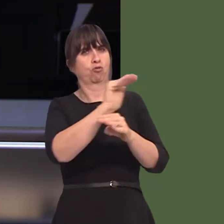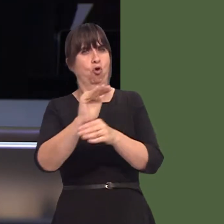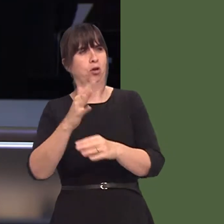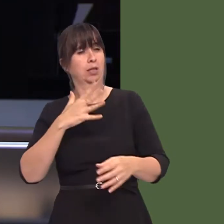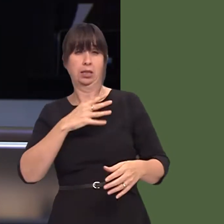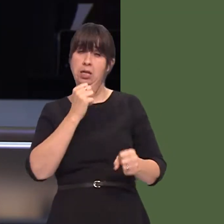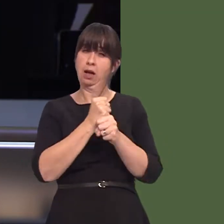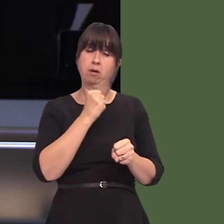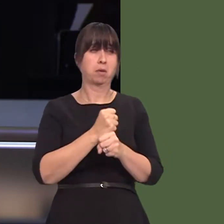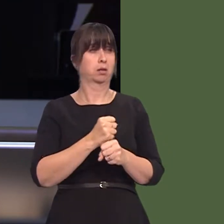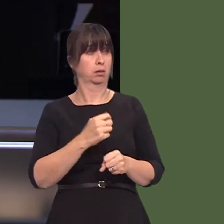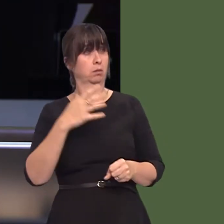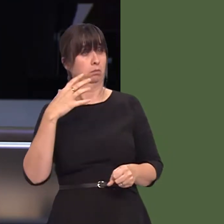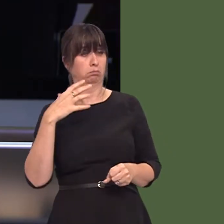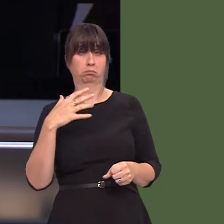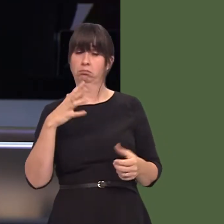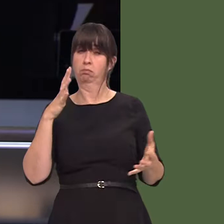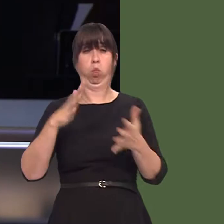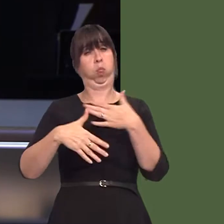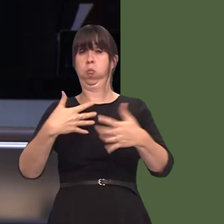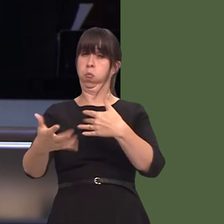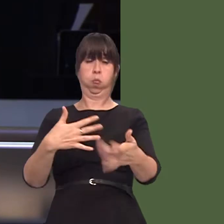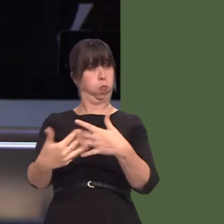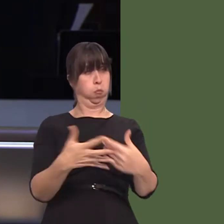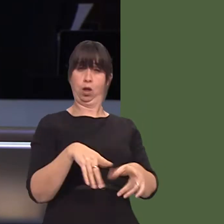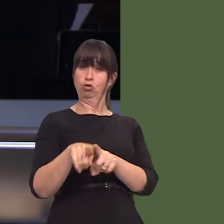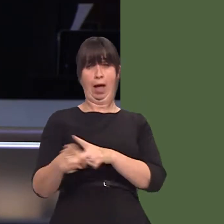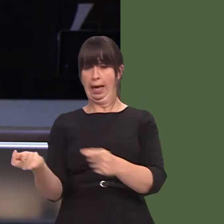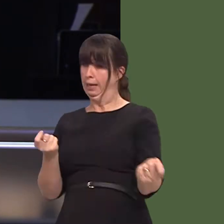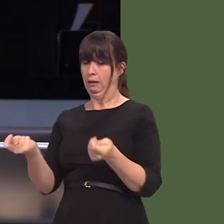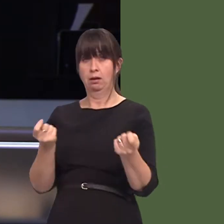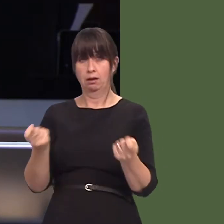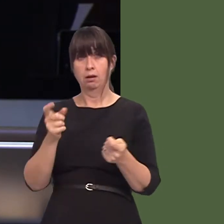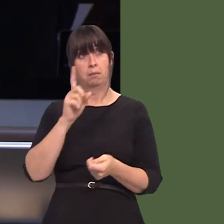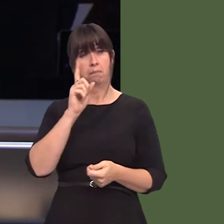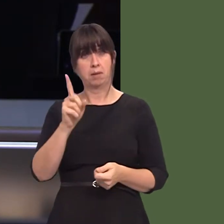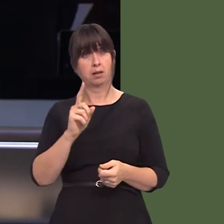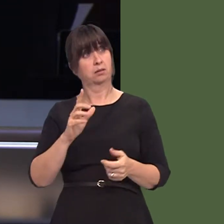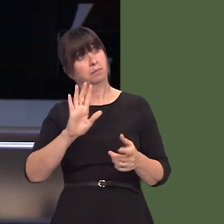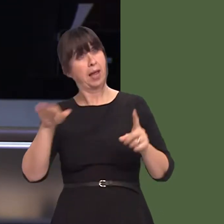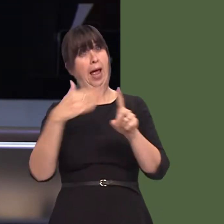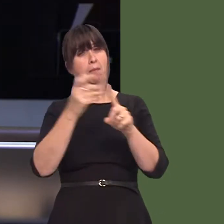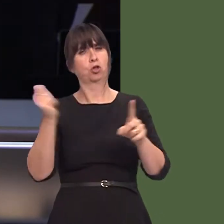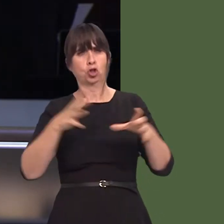This is plainly what the Government, in its shambolic way, is trying to do, but, nevertheless, the aims are ones that we should all support.